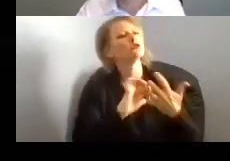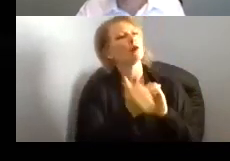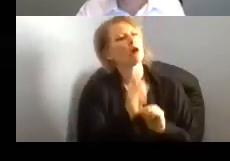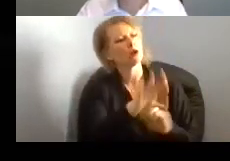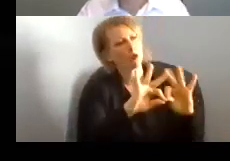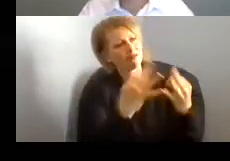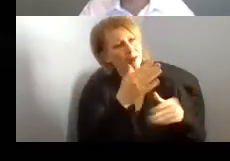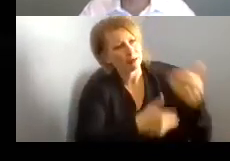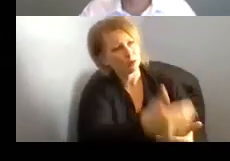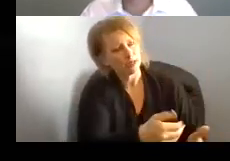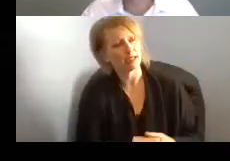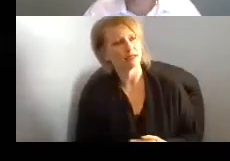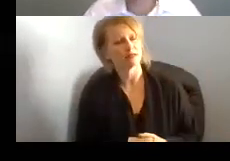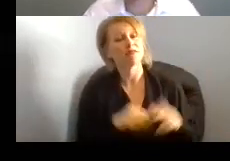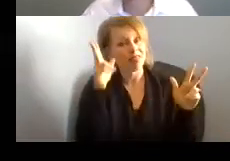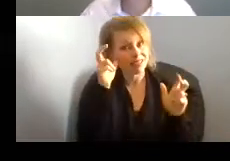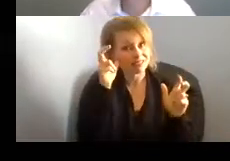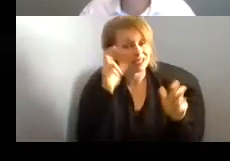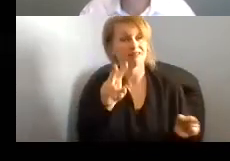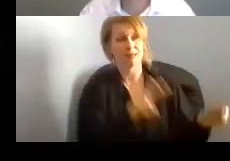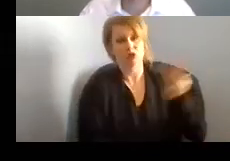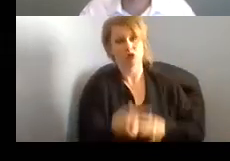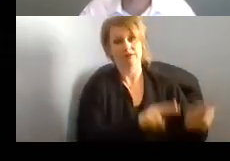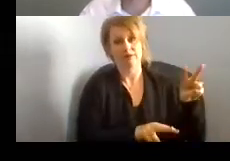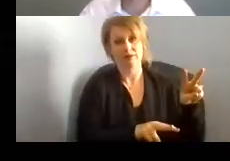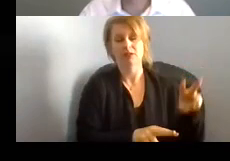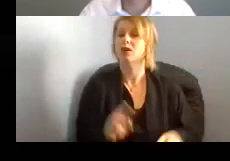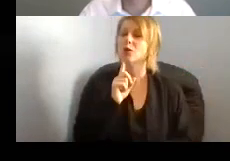Listen and observe. You actually want to listen more and talk less.